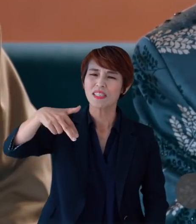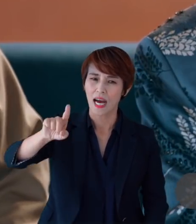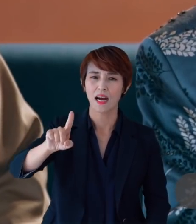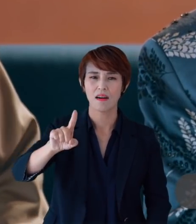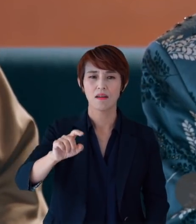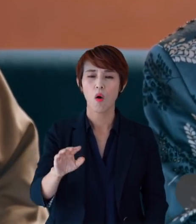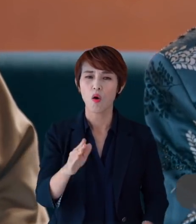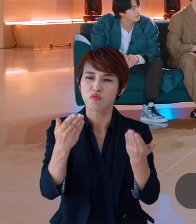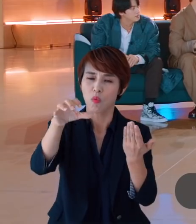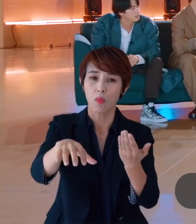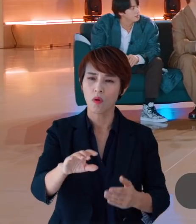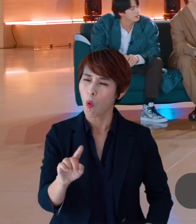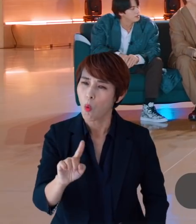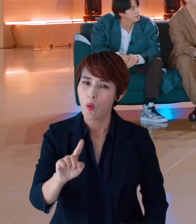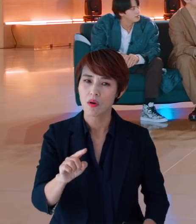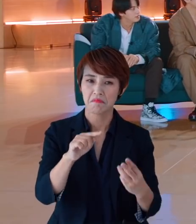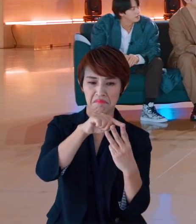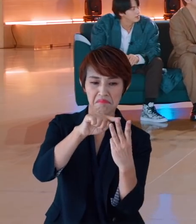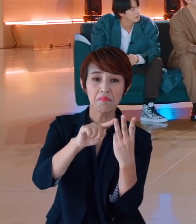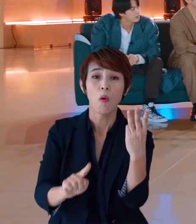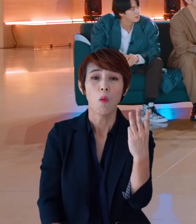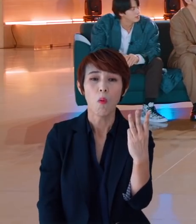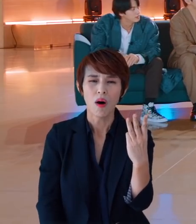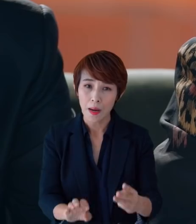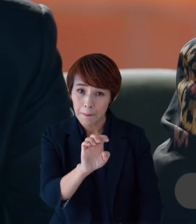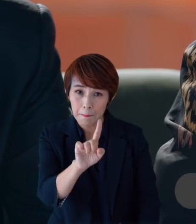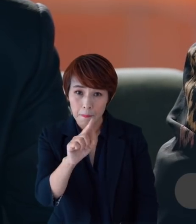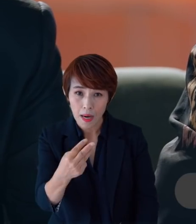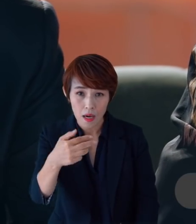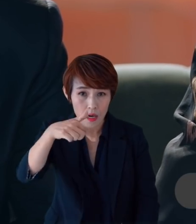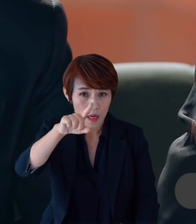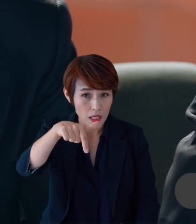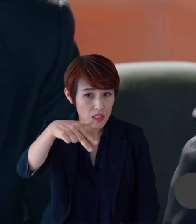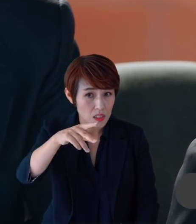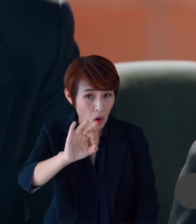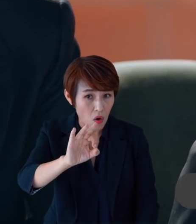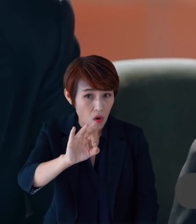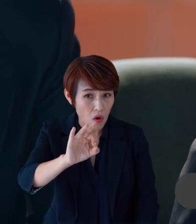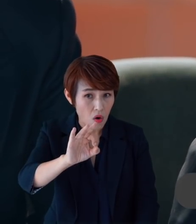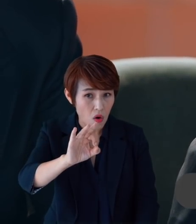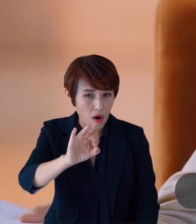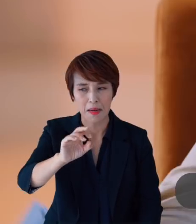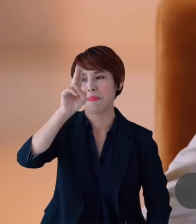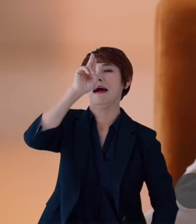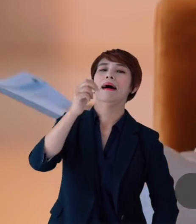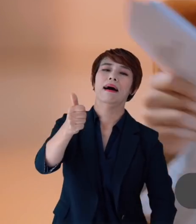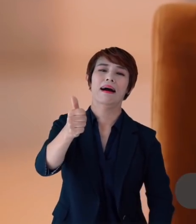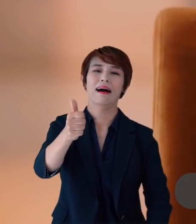j-hope: How about a hint? Three characters. Jung Kook: Is it the Palgakjeong? Jung Kook? The answer? Jung Kook: Palgakjeong? Correct. It’s the Palgakjeong Pavillion!